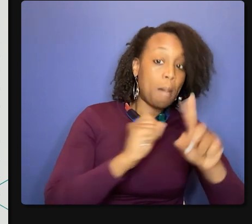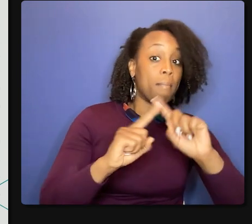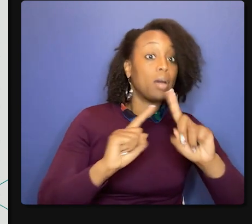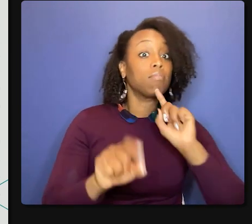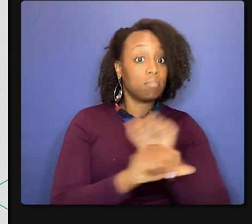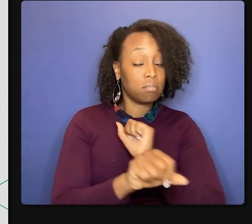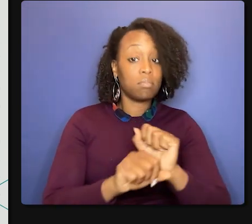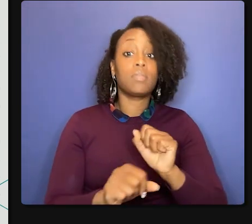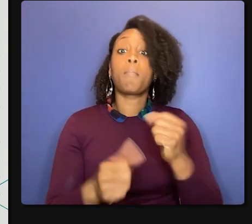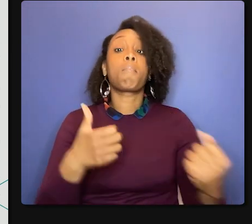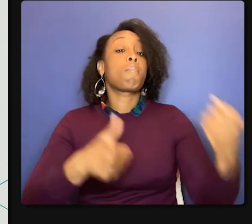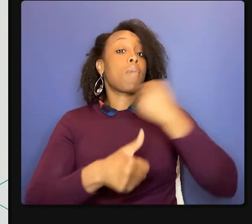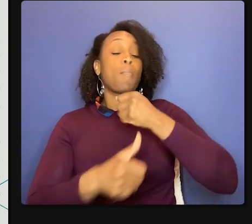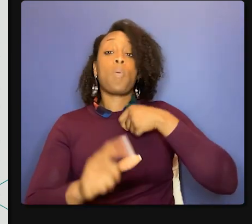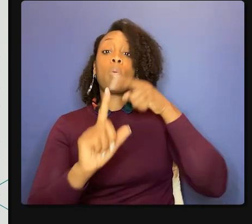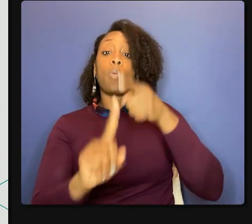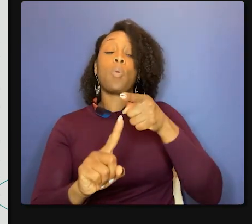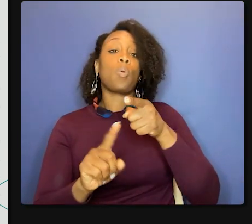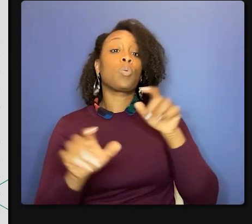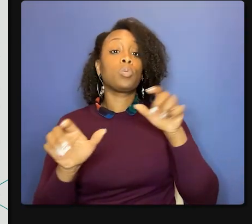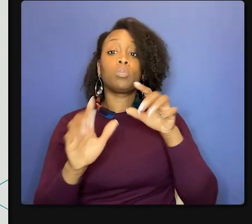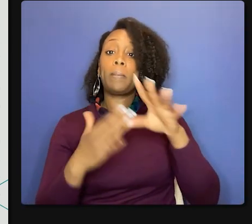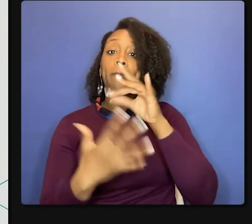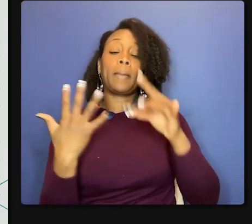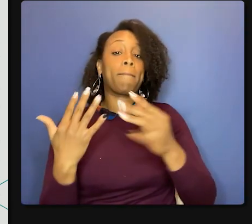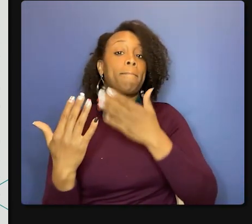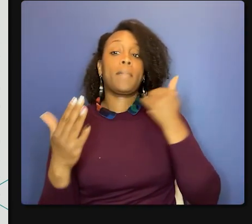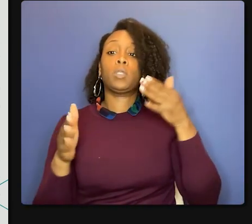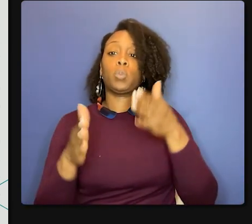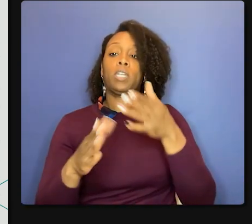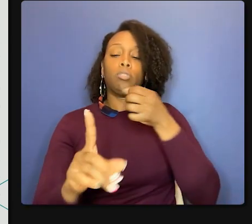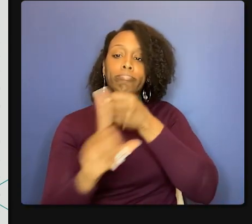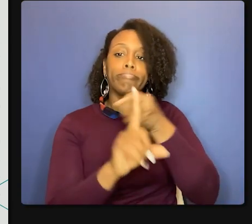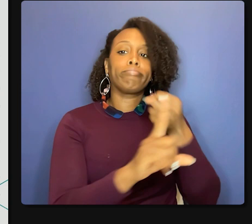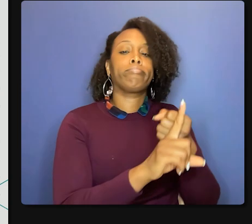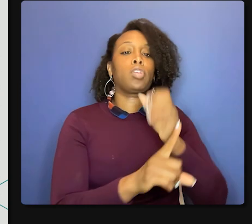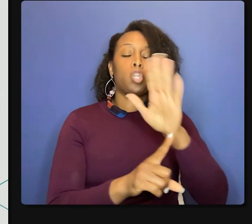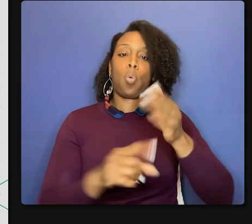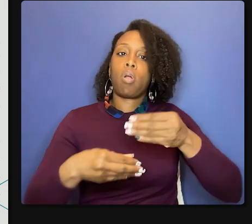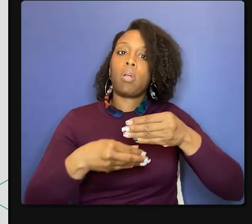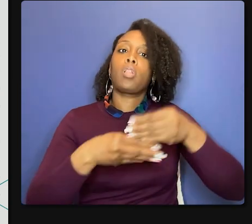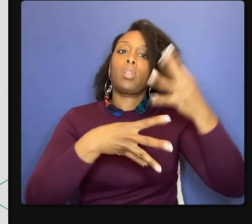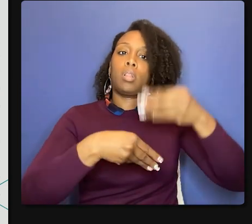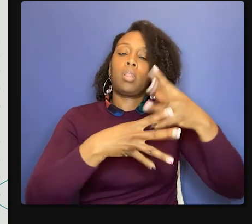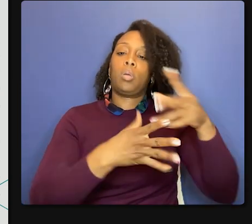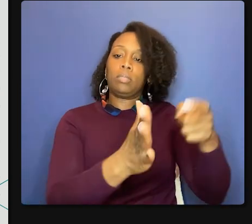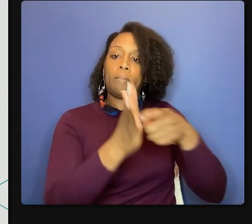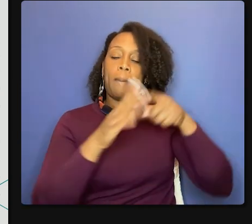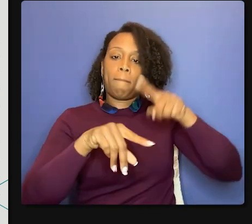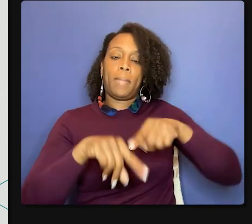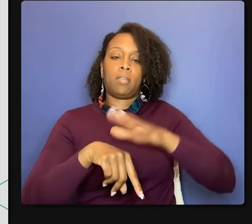its primary goal is to choose the best most performant way to achieve your loading demands based on the platform you're running on.